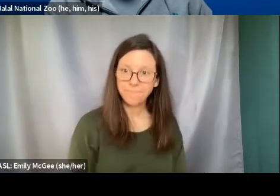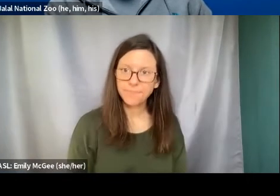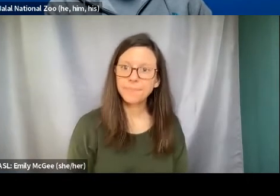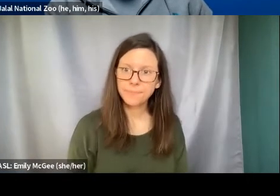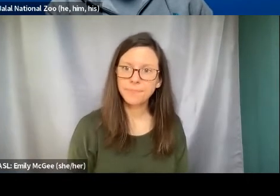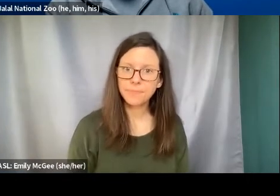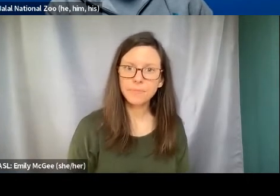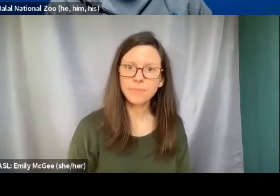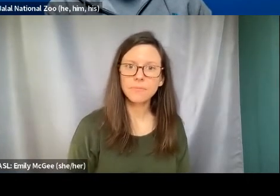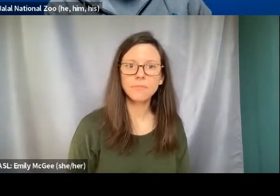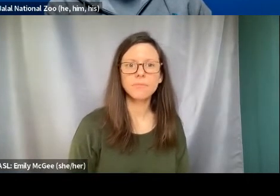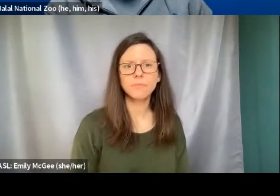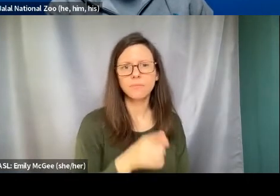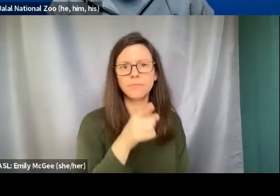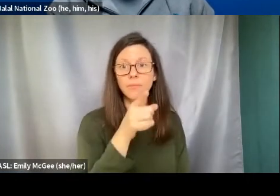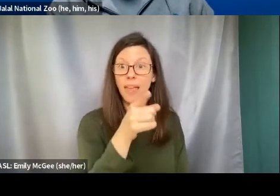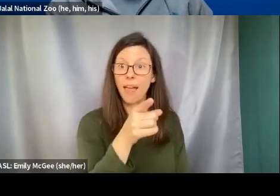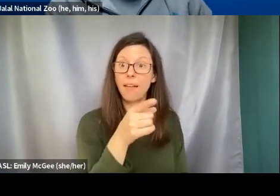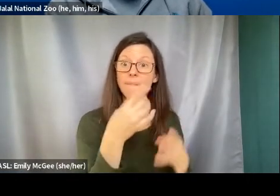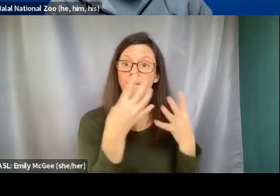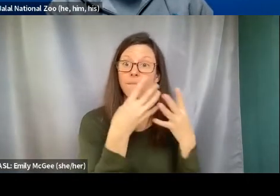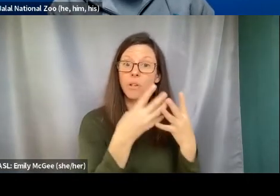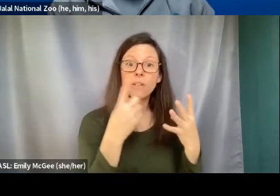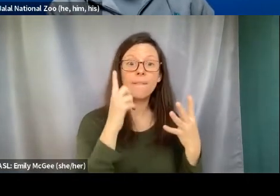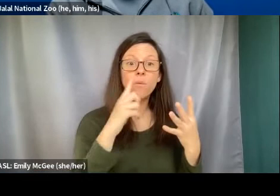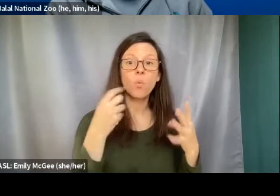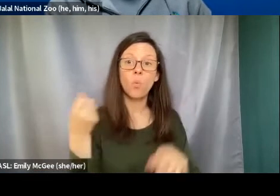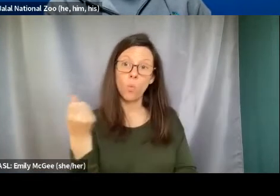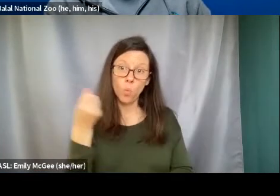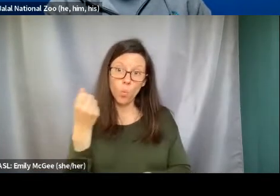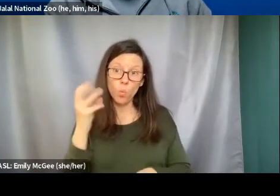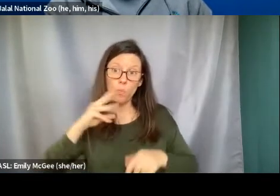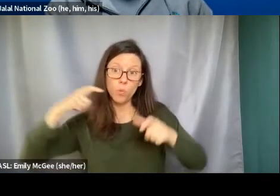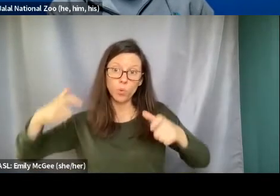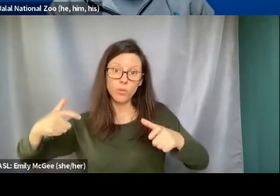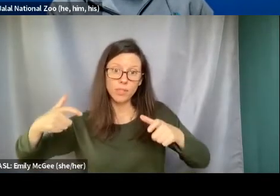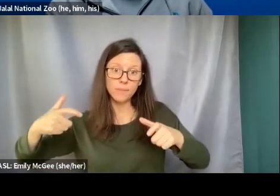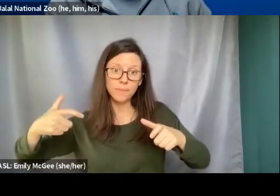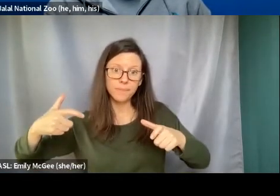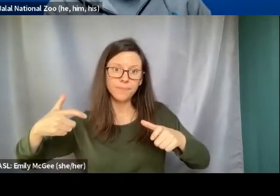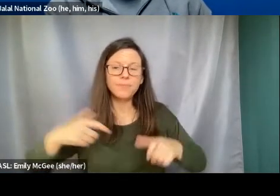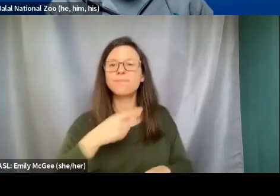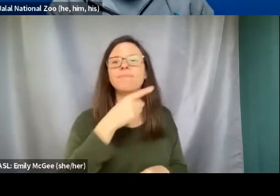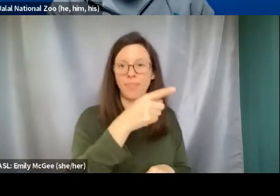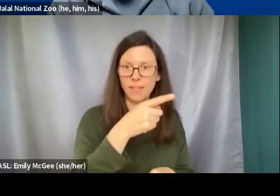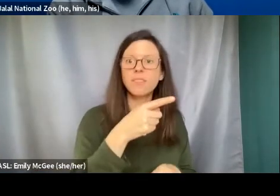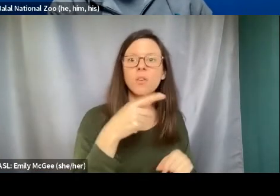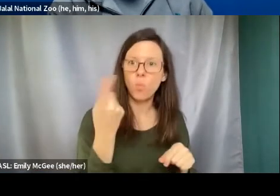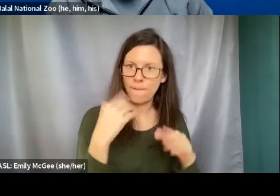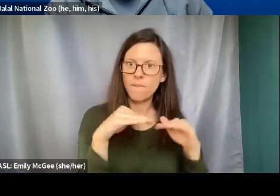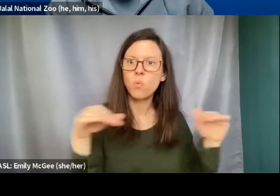the filtration for our holding pools. That's again on just one floor, and we have some